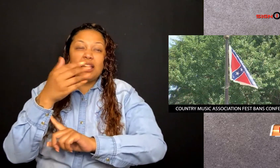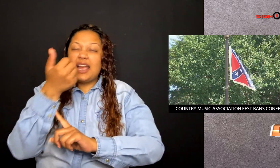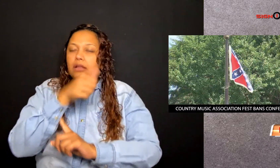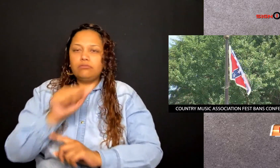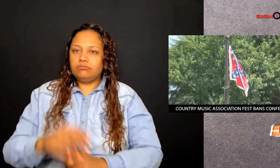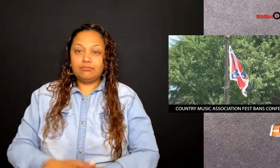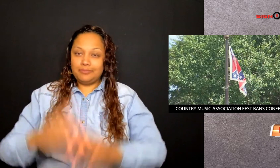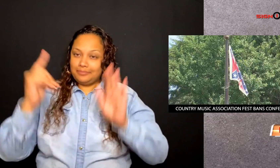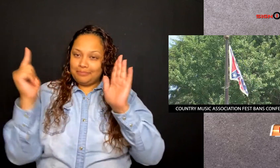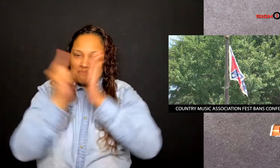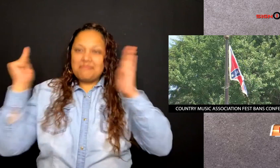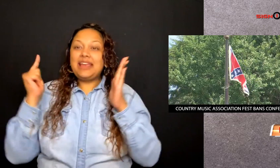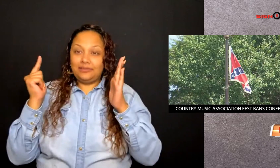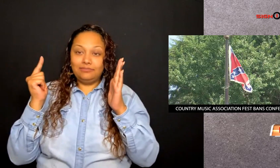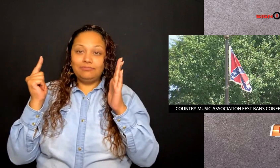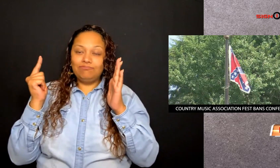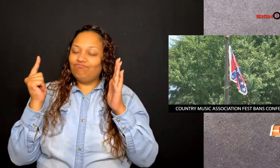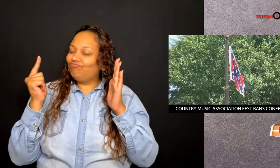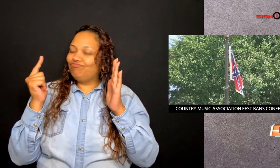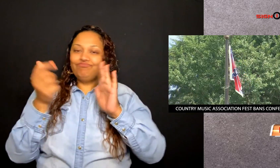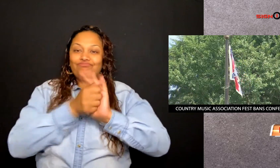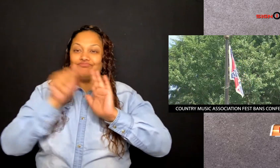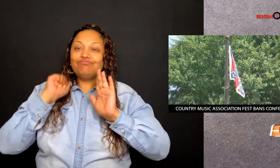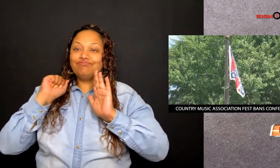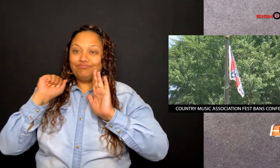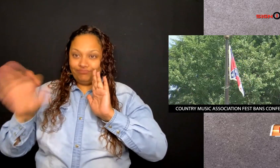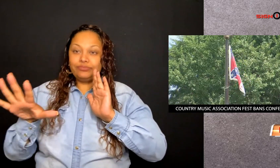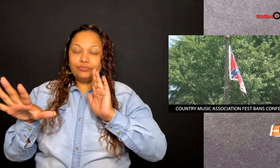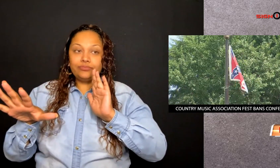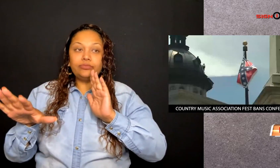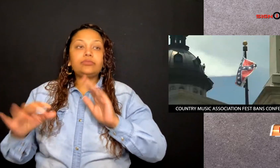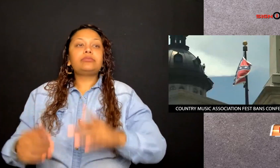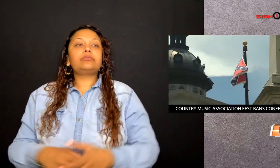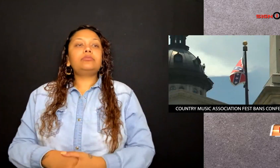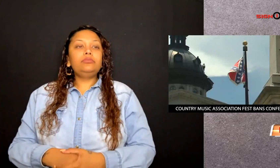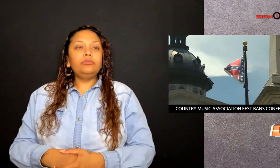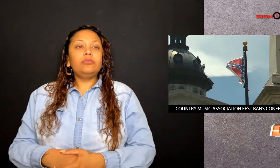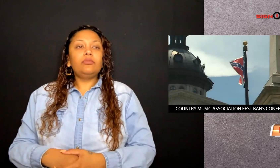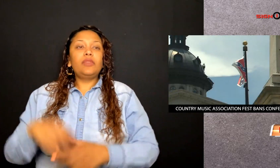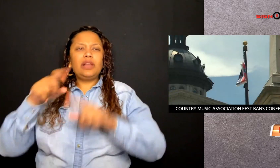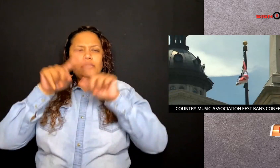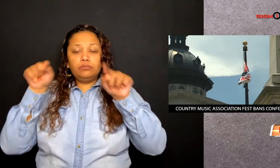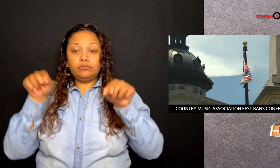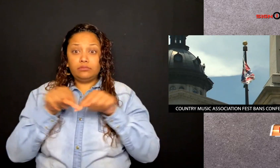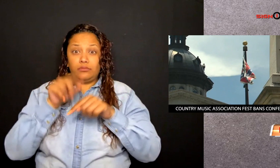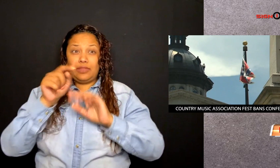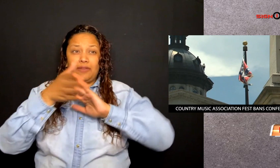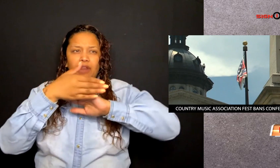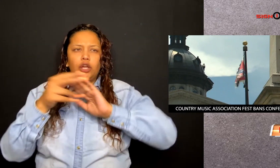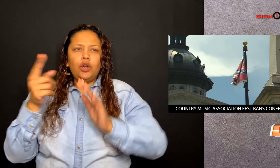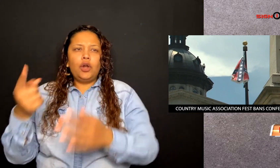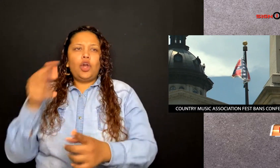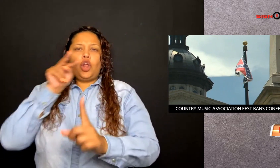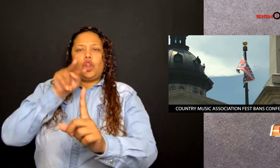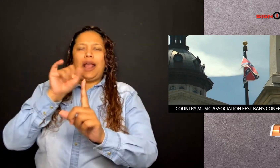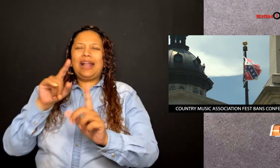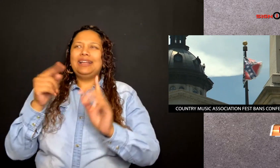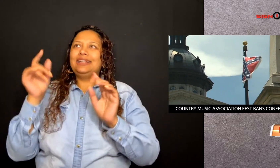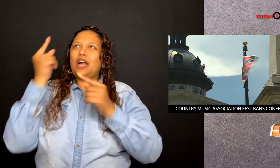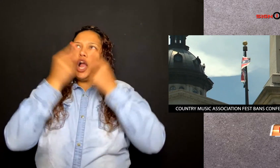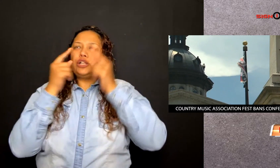and images of Confederate flags of any kind are banned the Confederate flag is widely